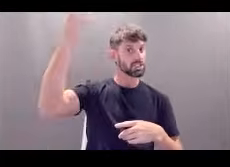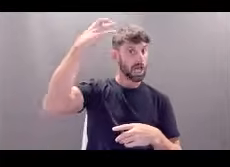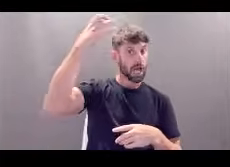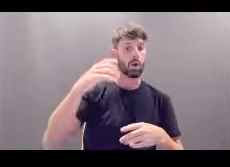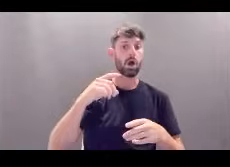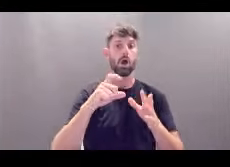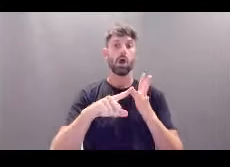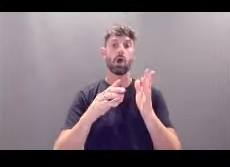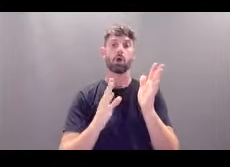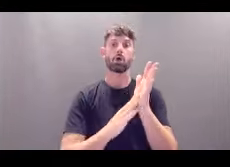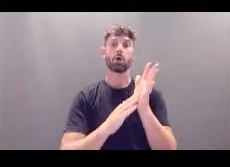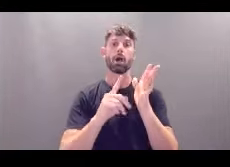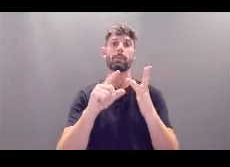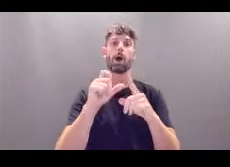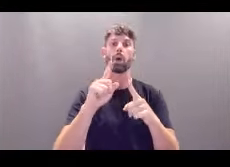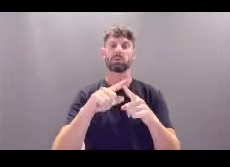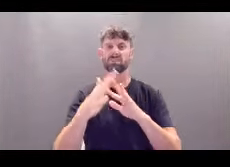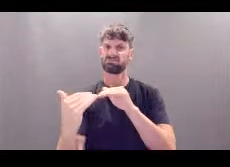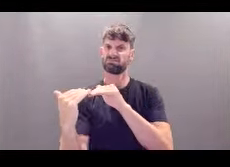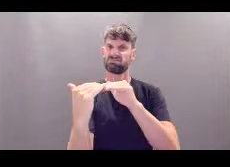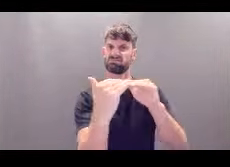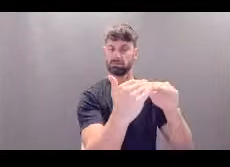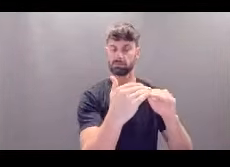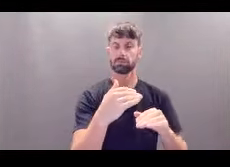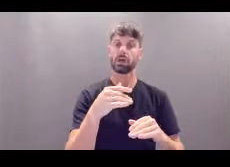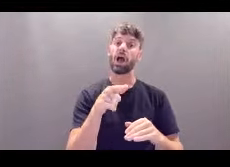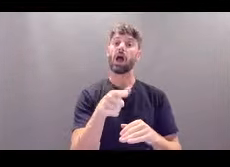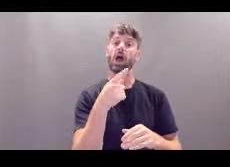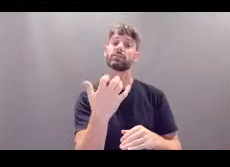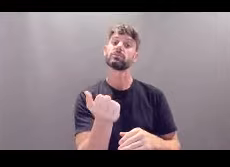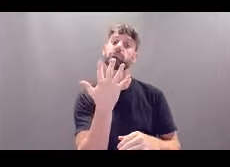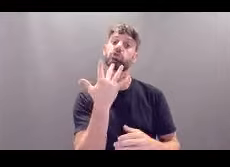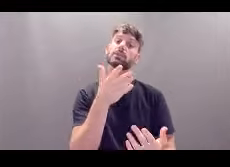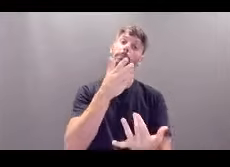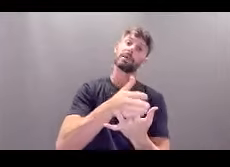range of 1,500 to 3,500.